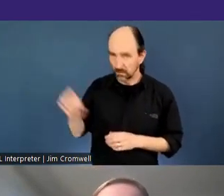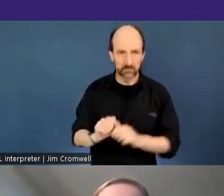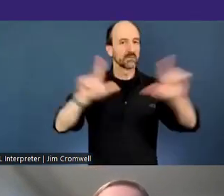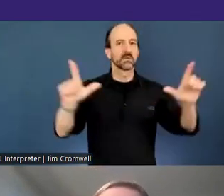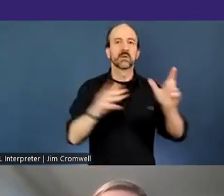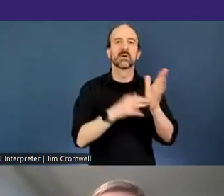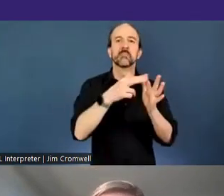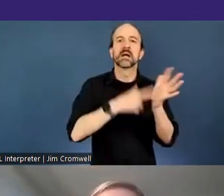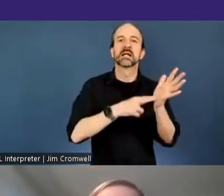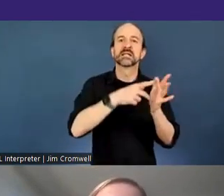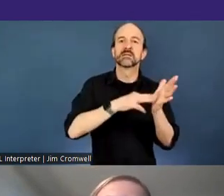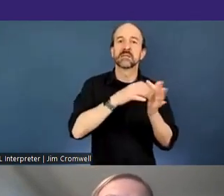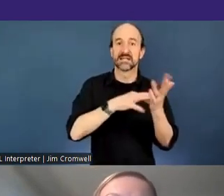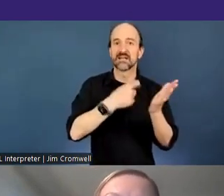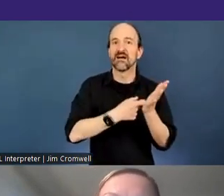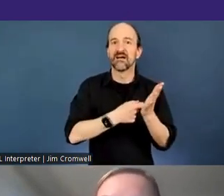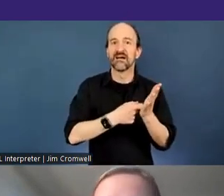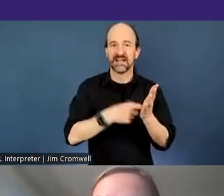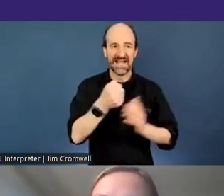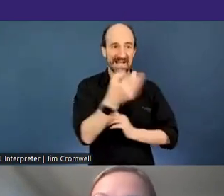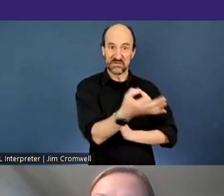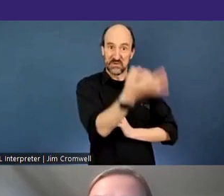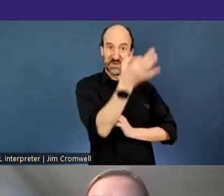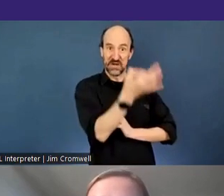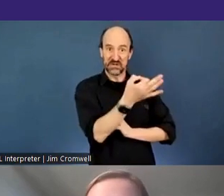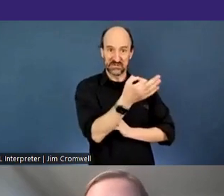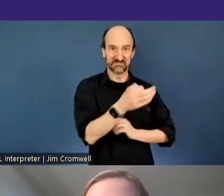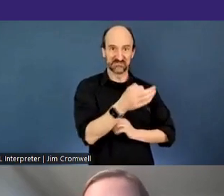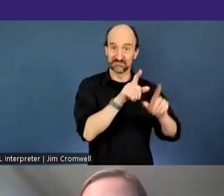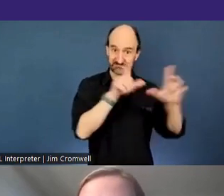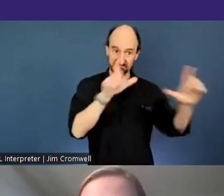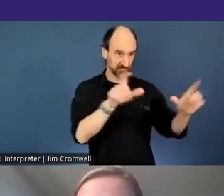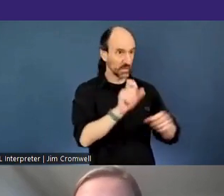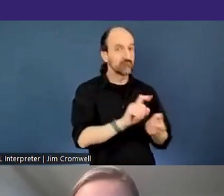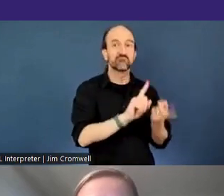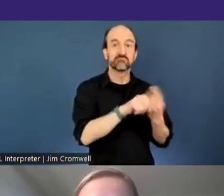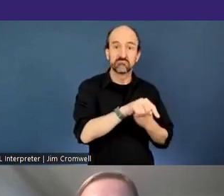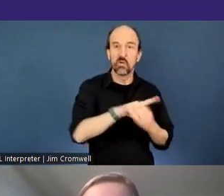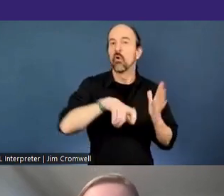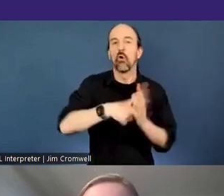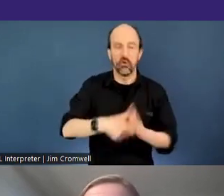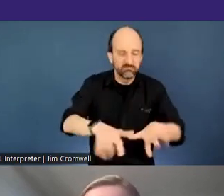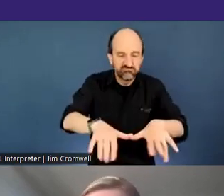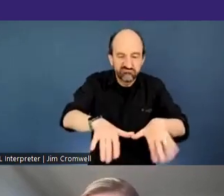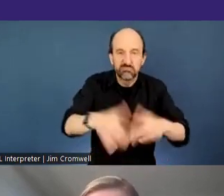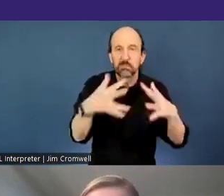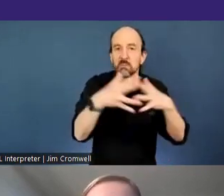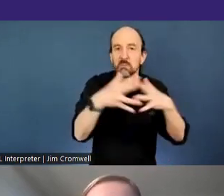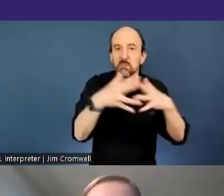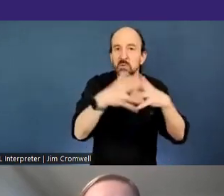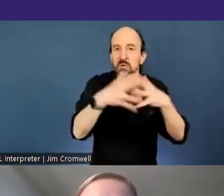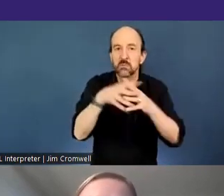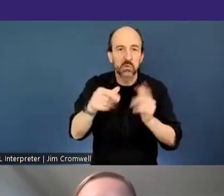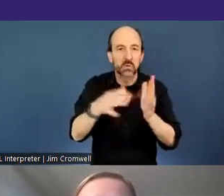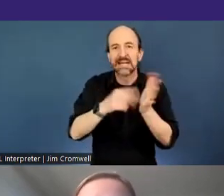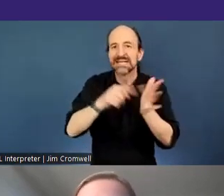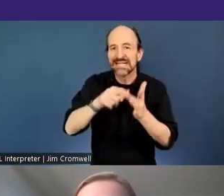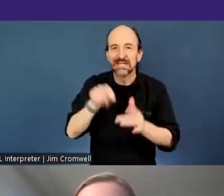is a question waiting for you. Alternatively you can go to www.menti.com and then it is going to ask you